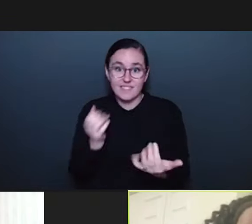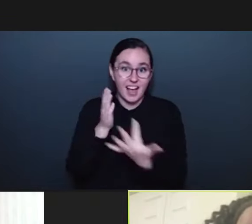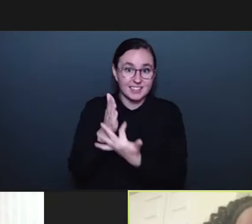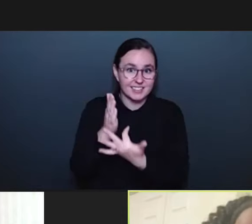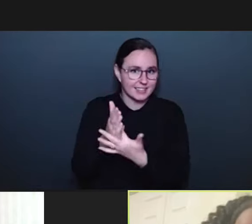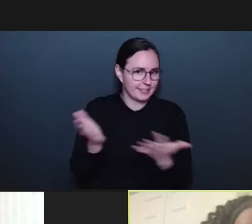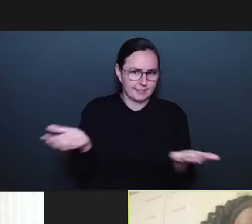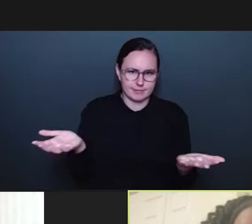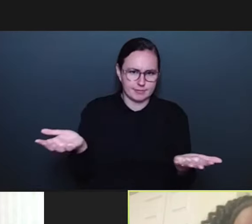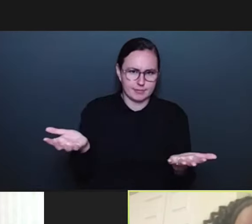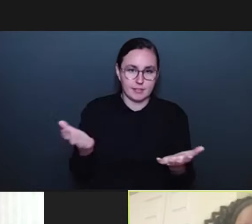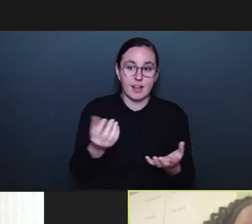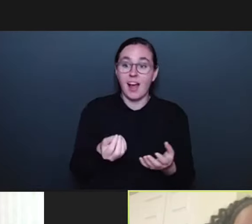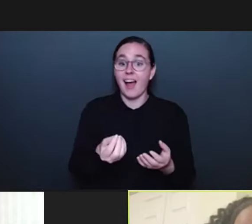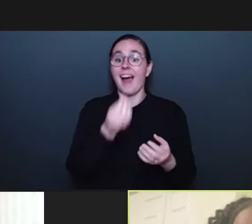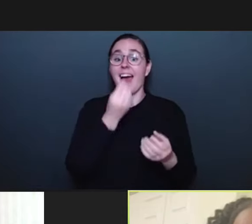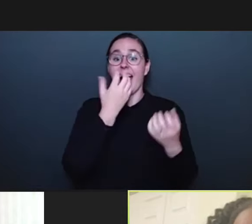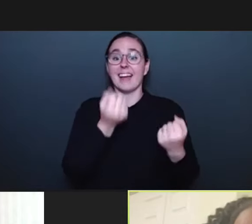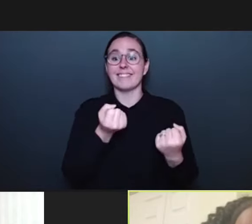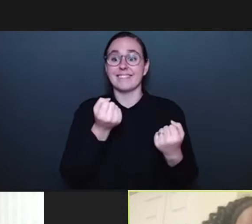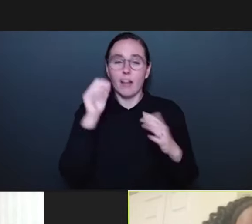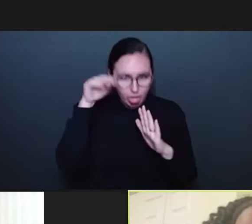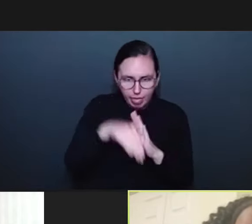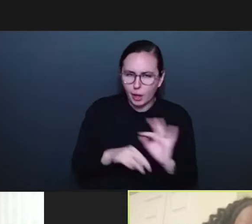directly impact food producers most in the African continent also,